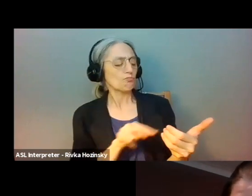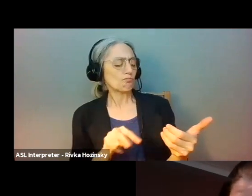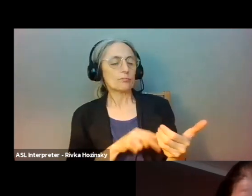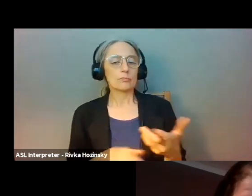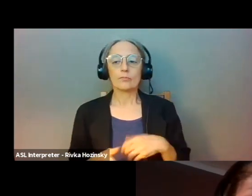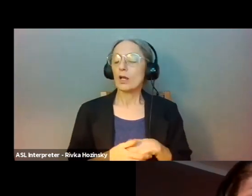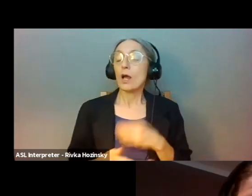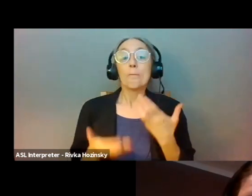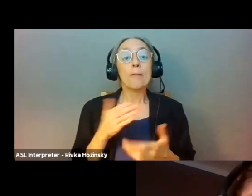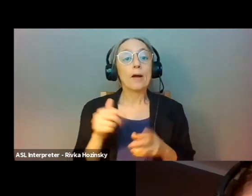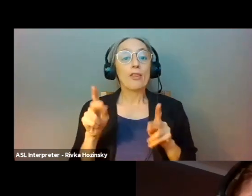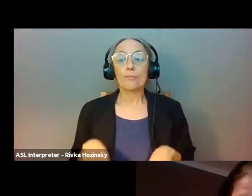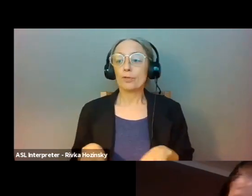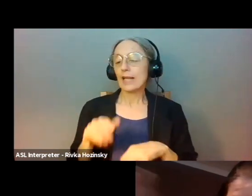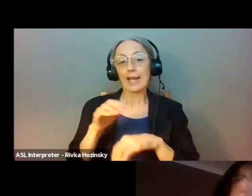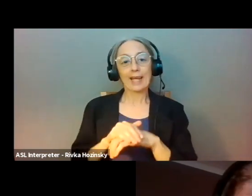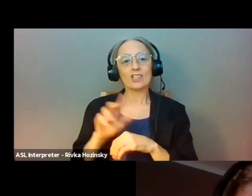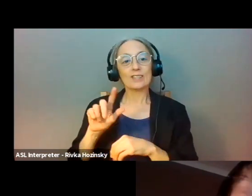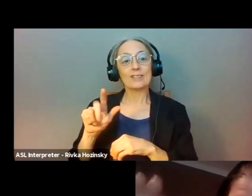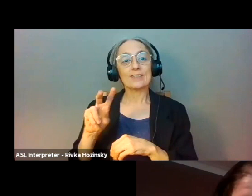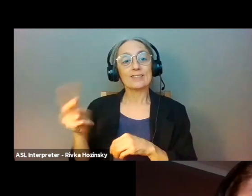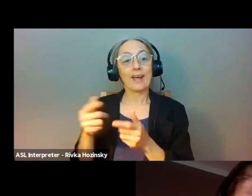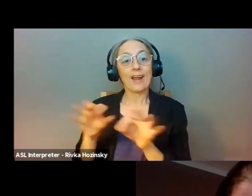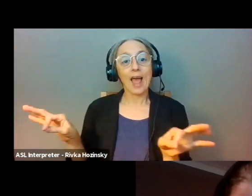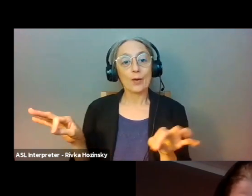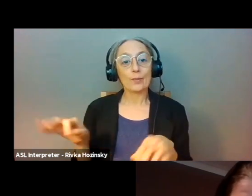as a second language audience member or performer or panelist.